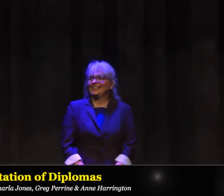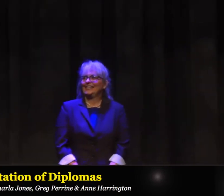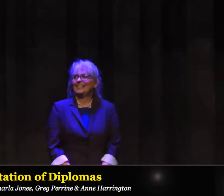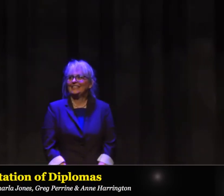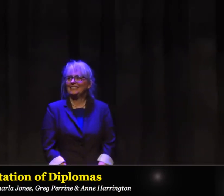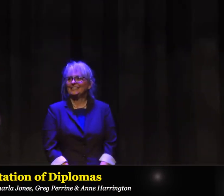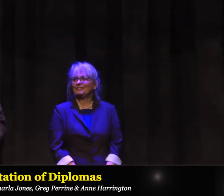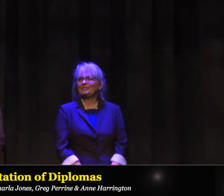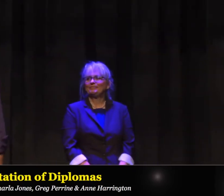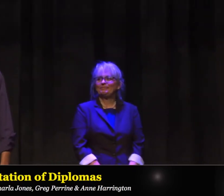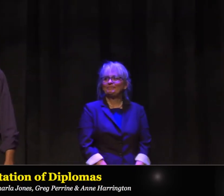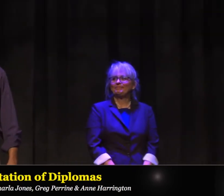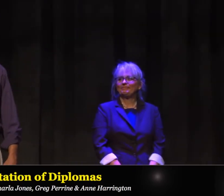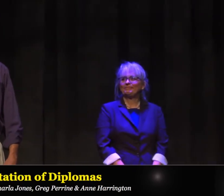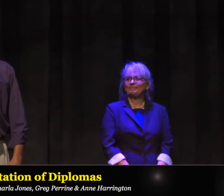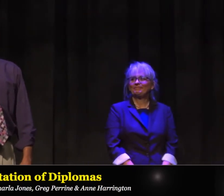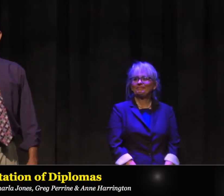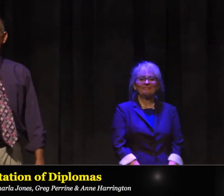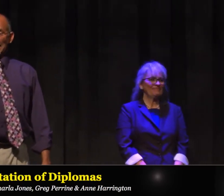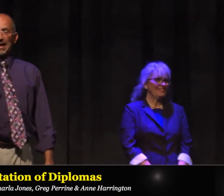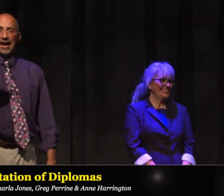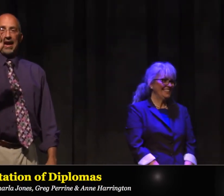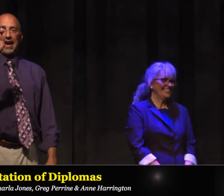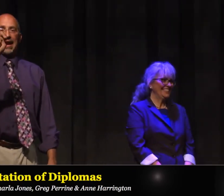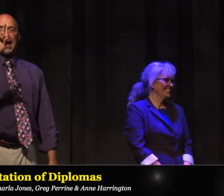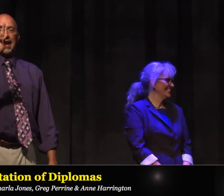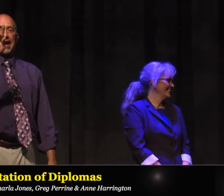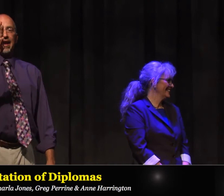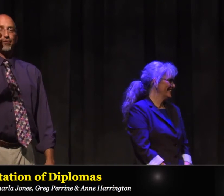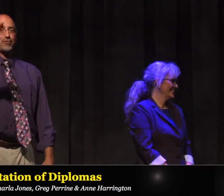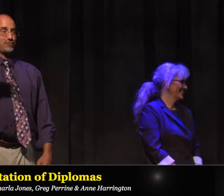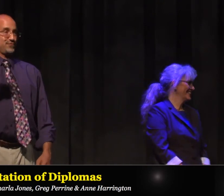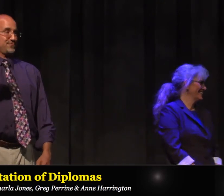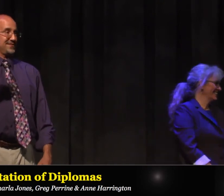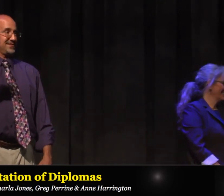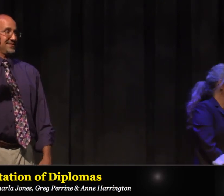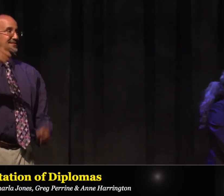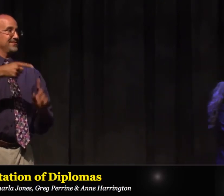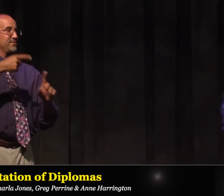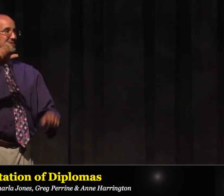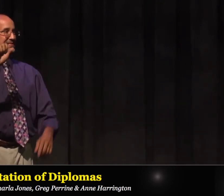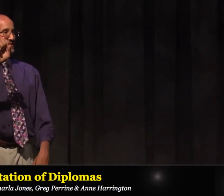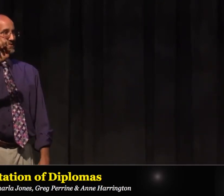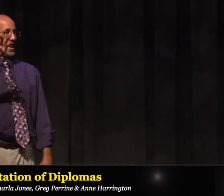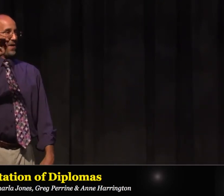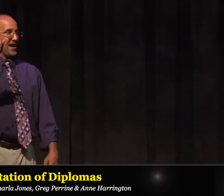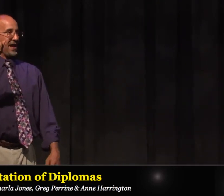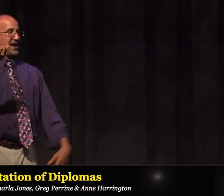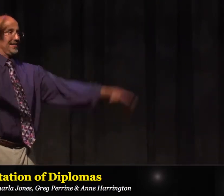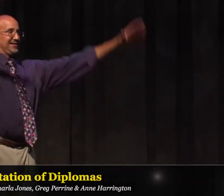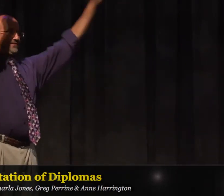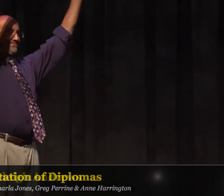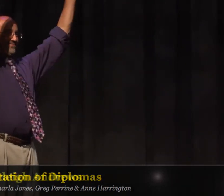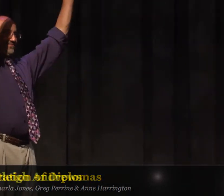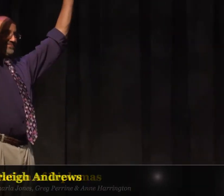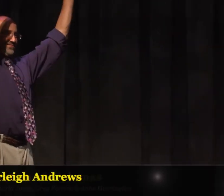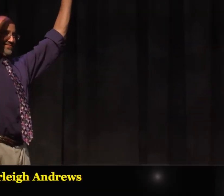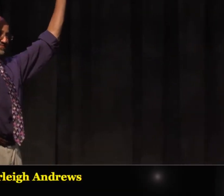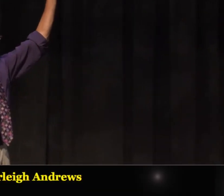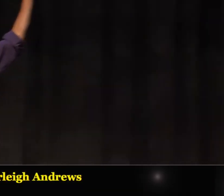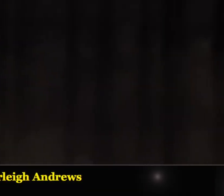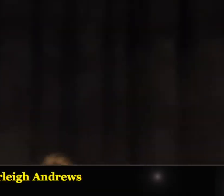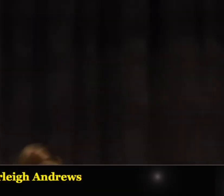Let's begin with Kimmie Andrews from Selma.